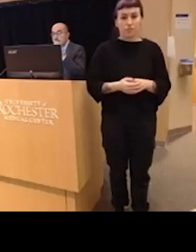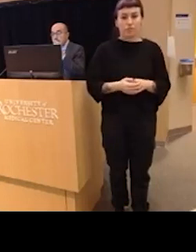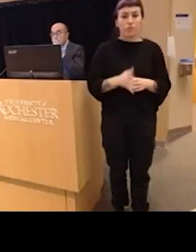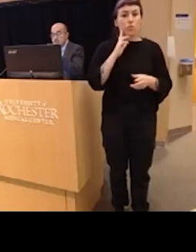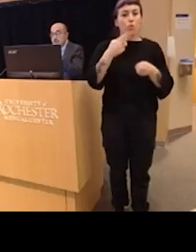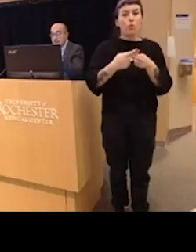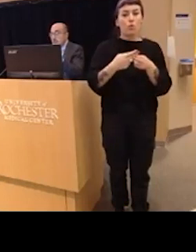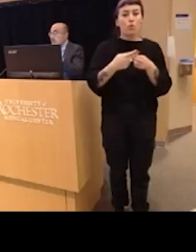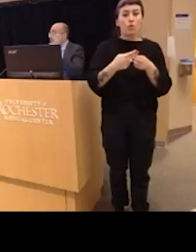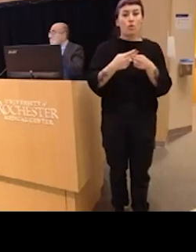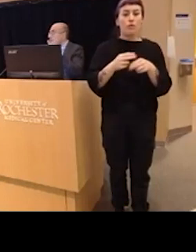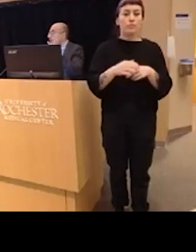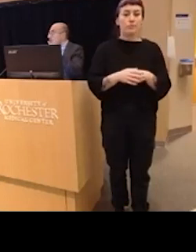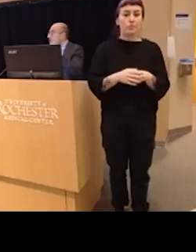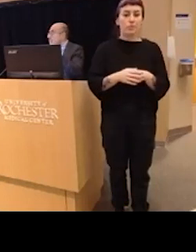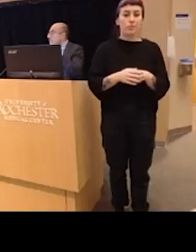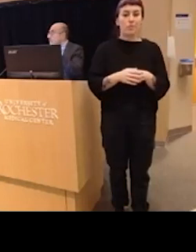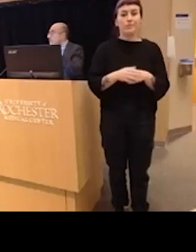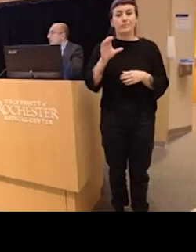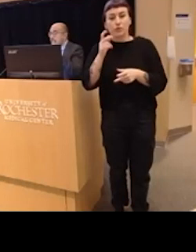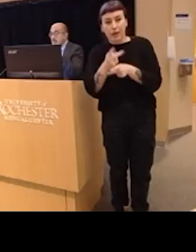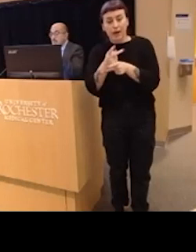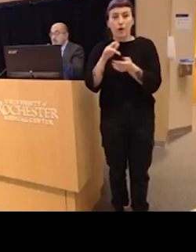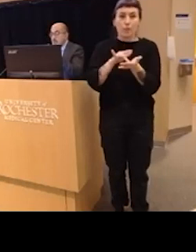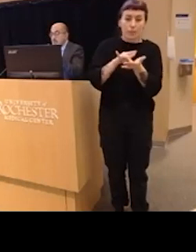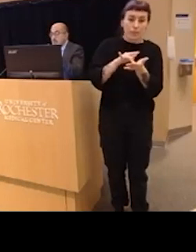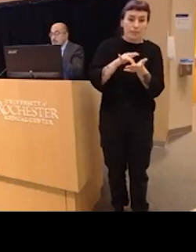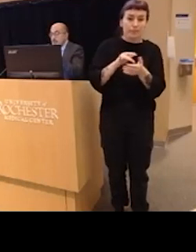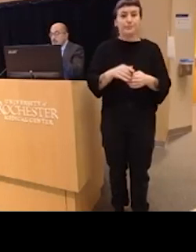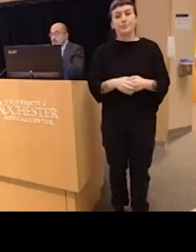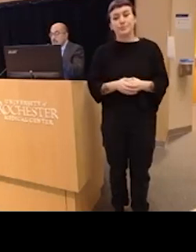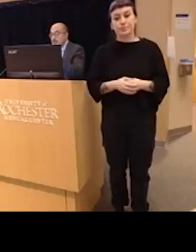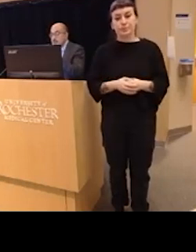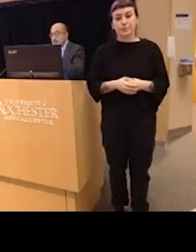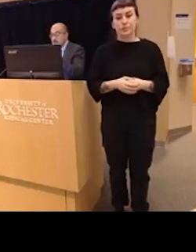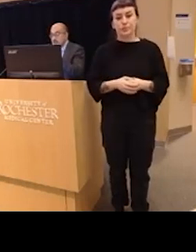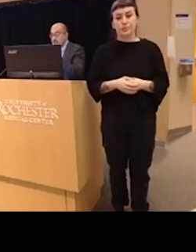called conservative care which is meds it could either be Gabapentin or nalene and PT that's a